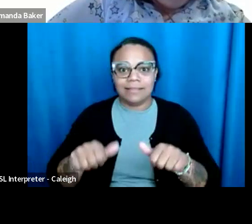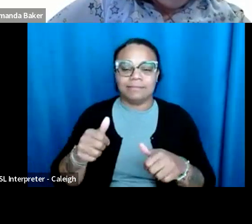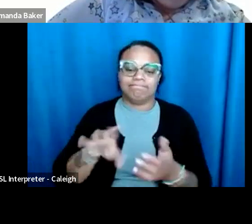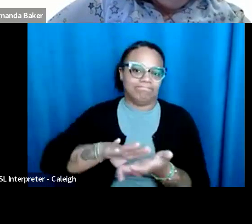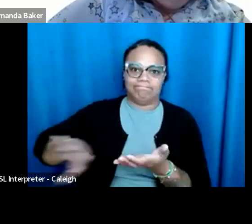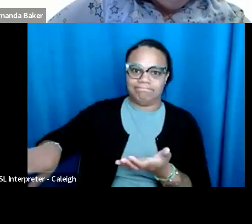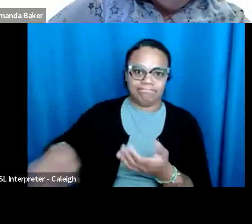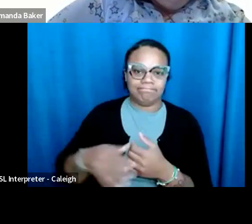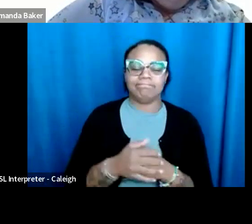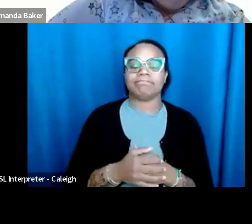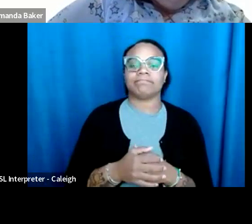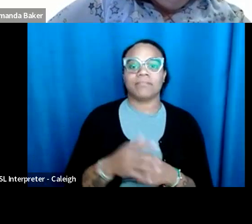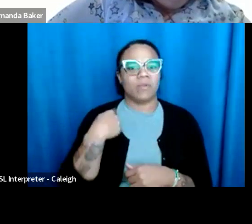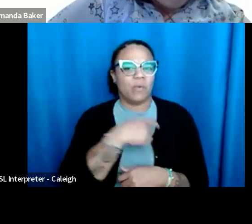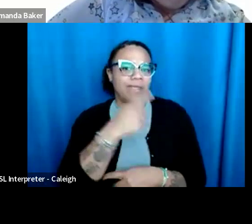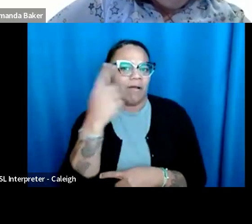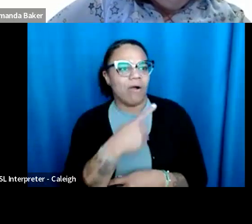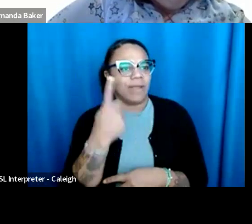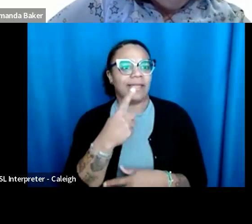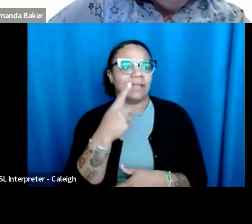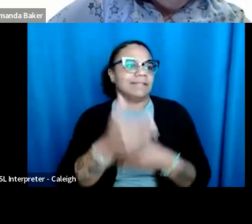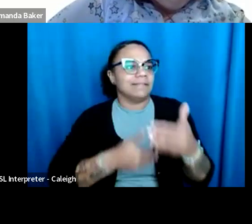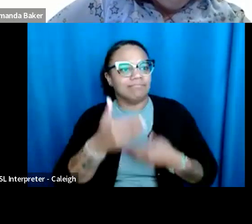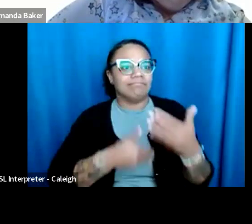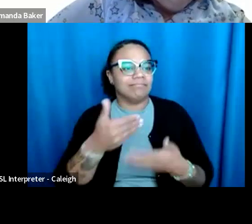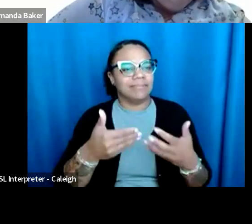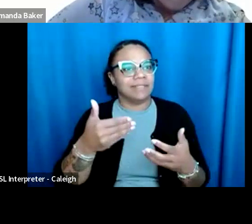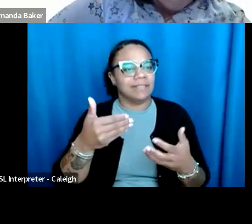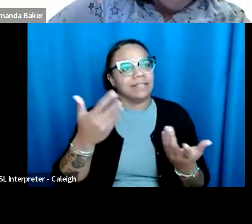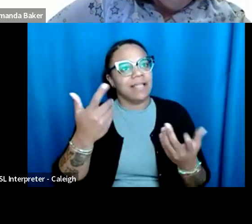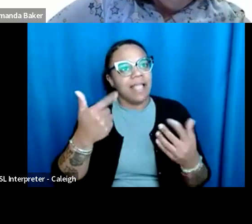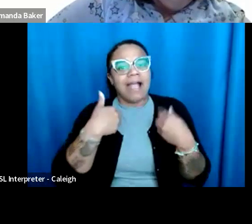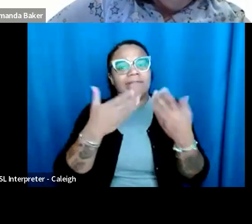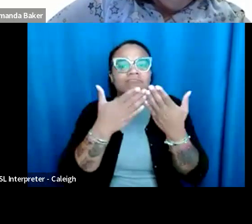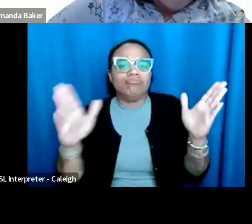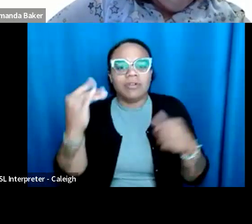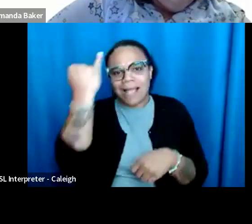having an idea of what our abilities are, but you never know when an obstacle